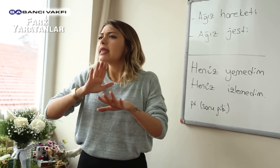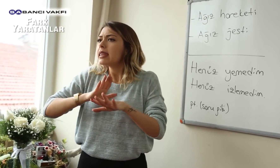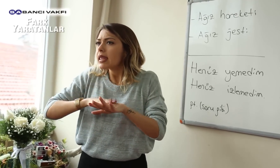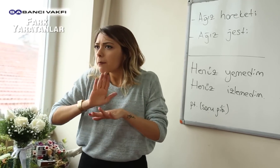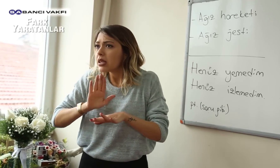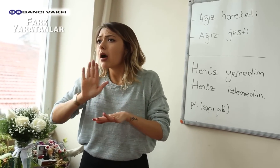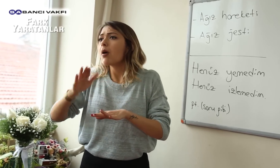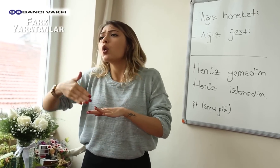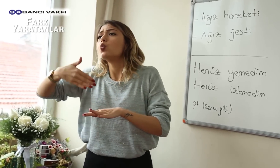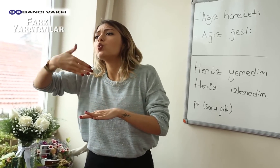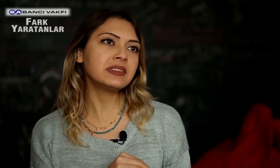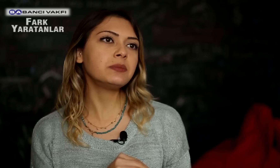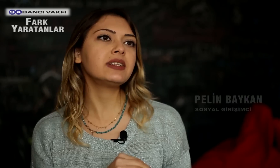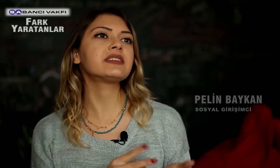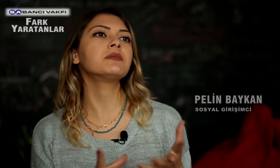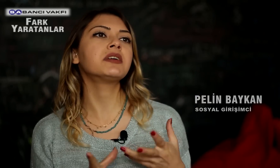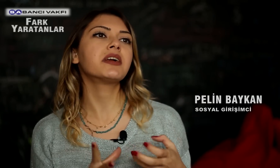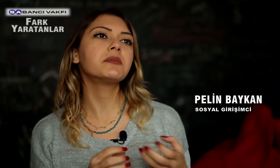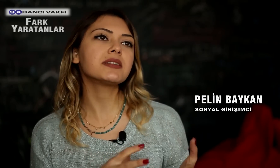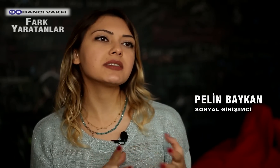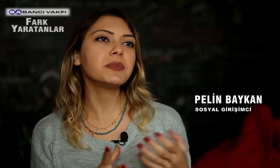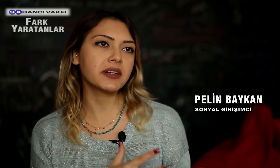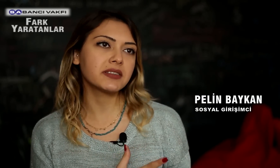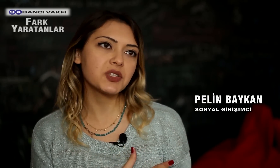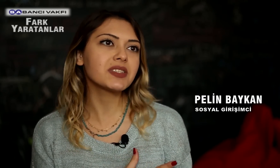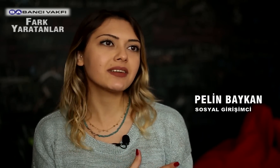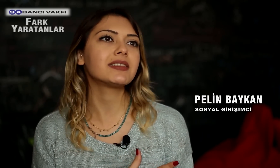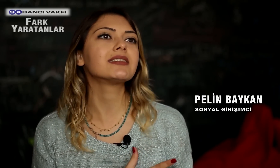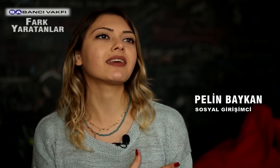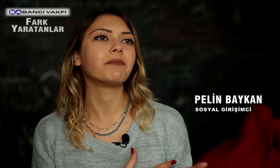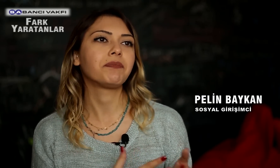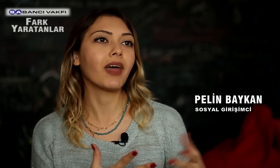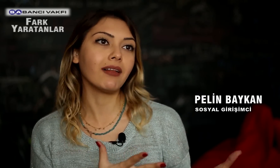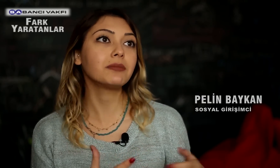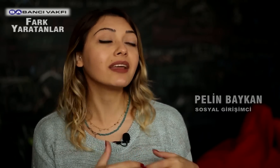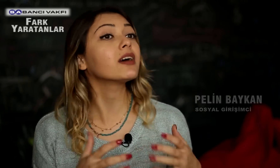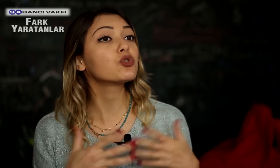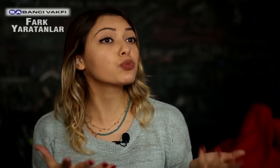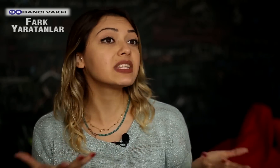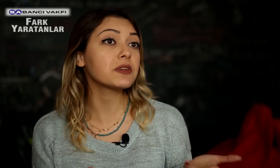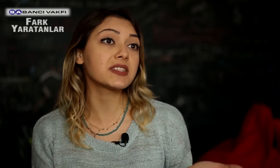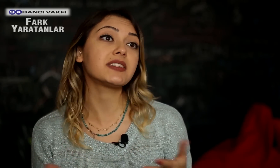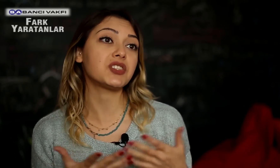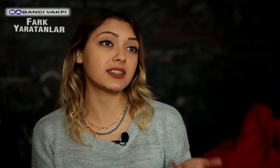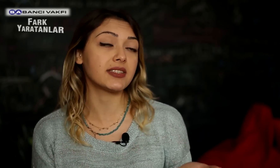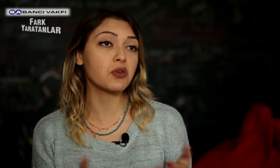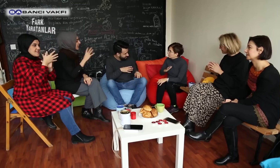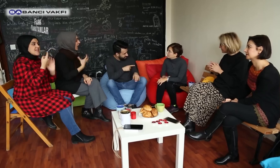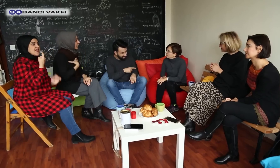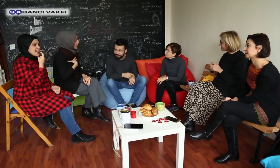In fact, I decided to combine sign language and mathematics because of a friend. More precisely, I realized unequal opportunity in education this way.